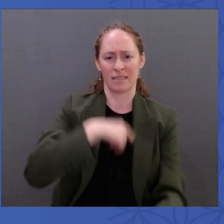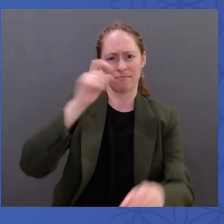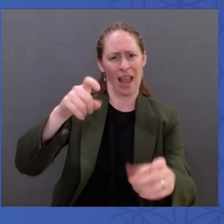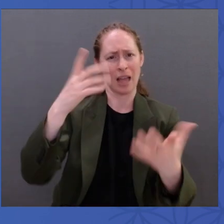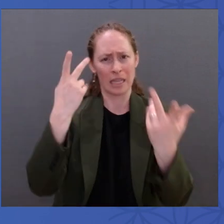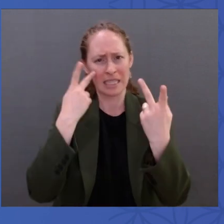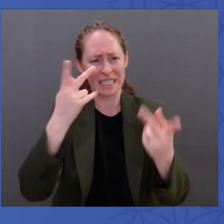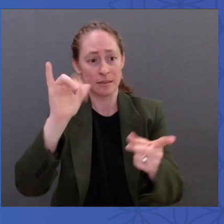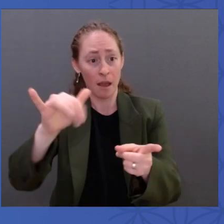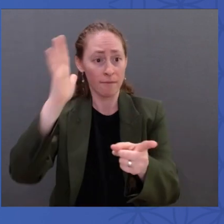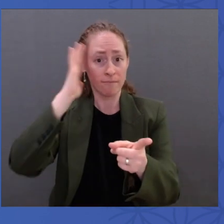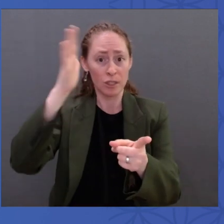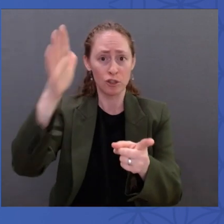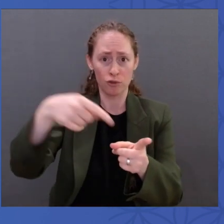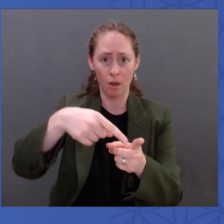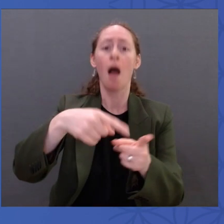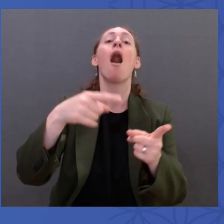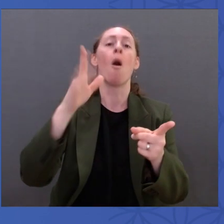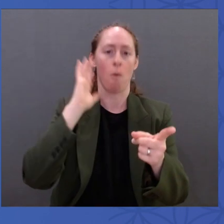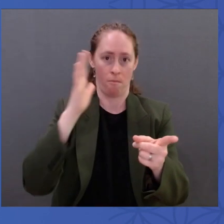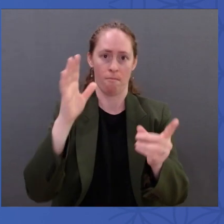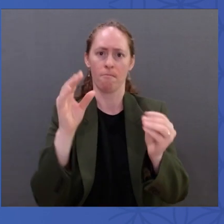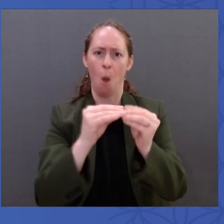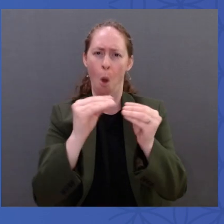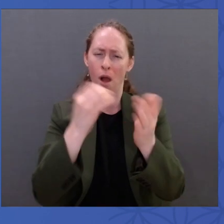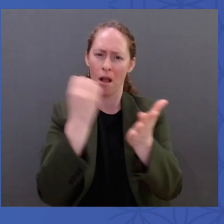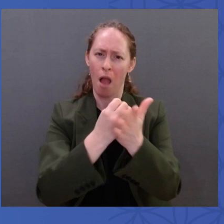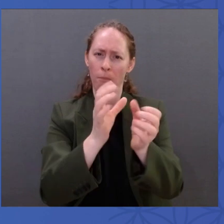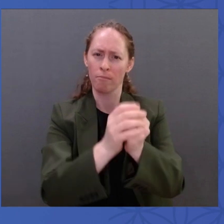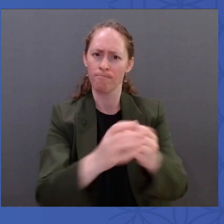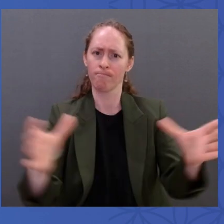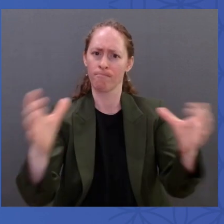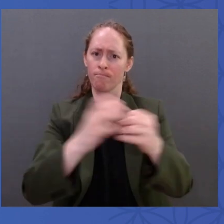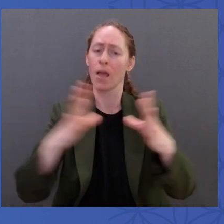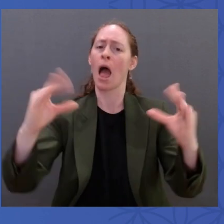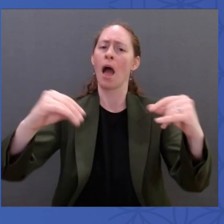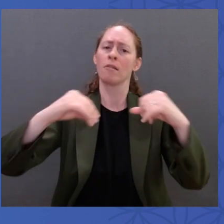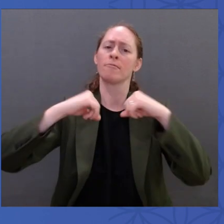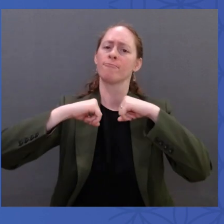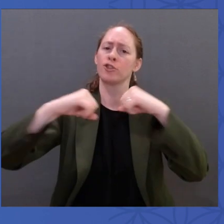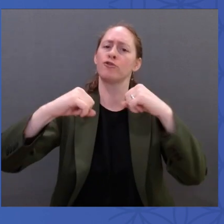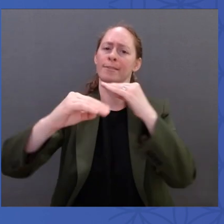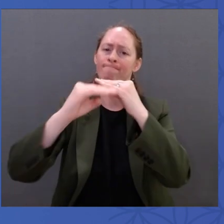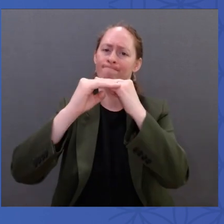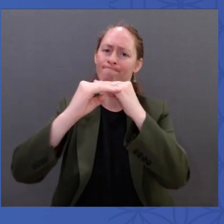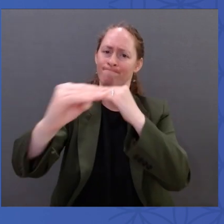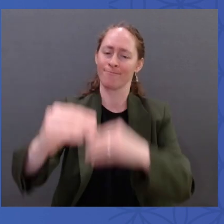and more secure for all. That's why today I'm very pleased to join with my fellow leaders from the region